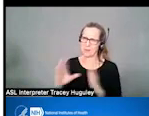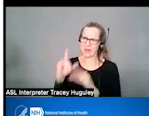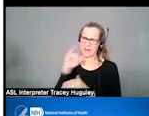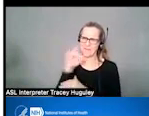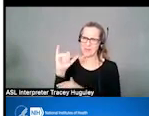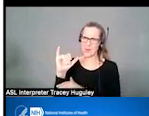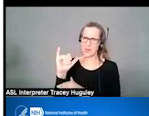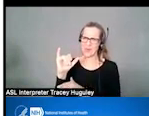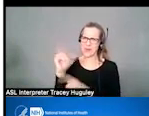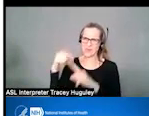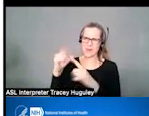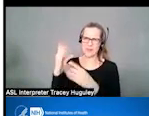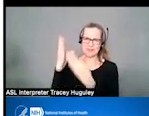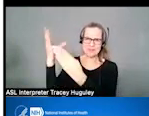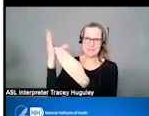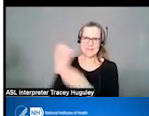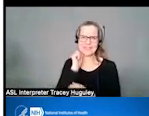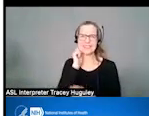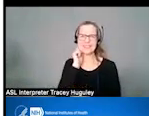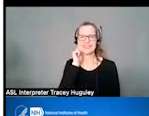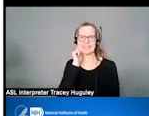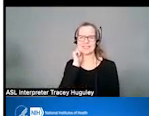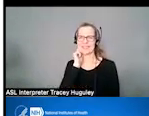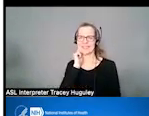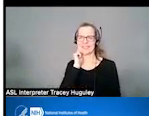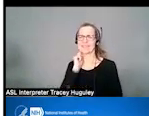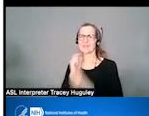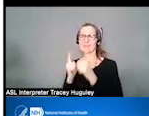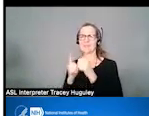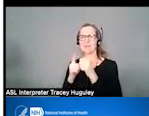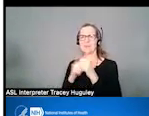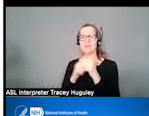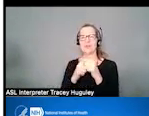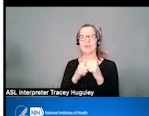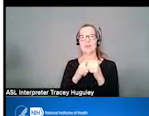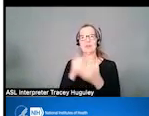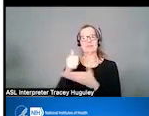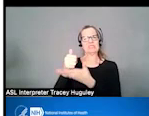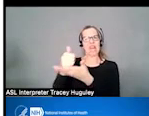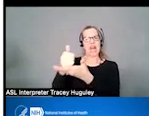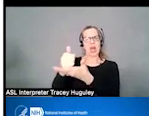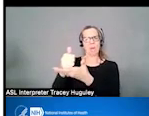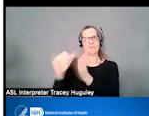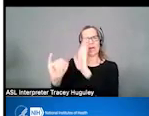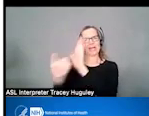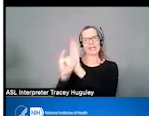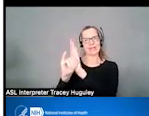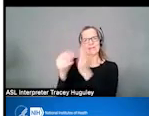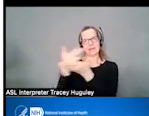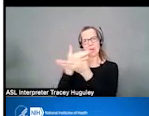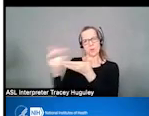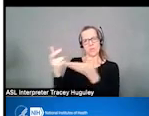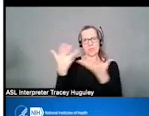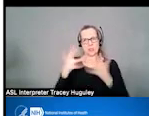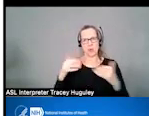when you might have to submit a plan. First, it can be very helpful to identify what resources you already have within your institution